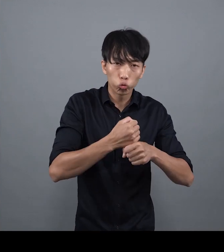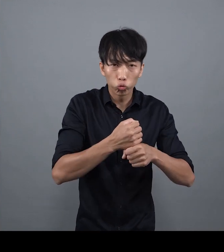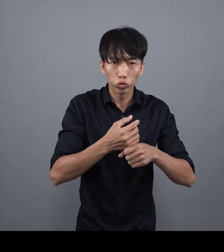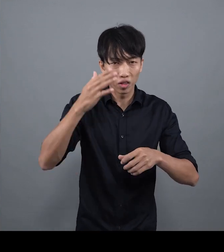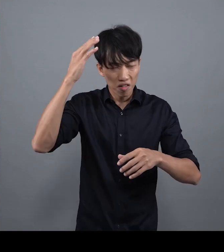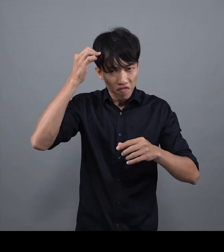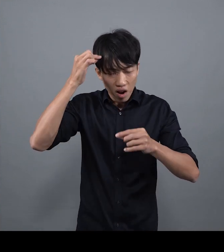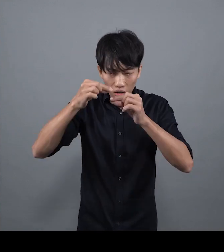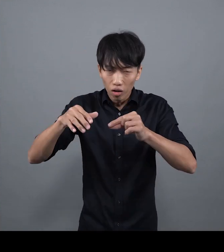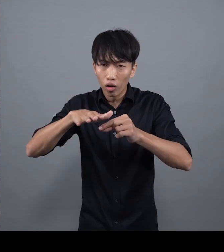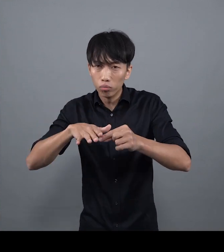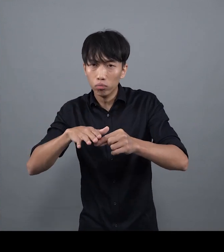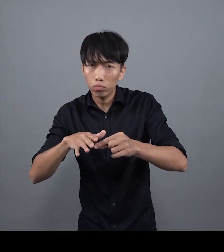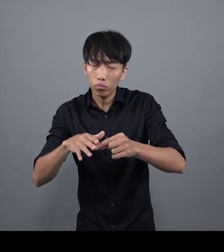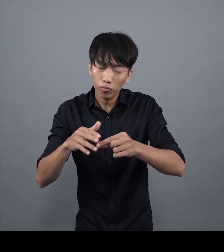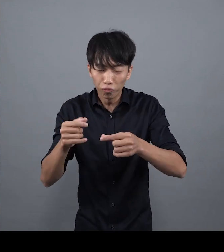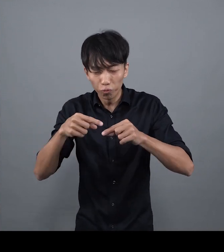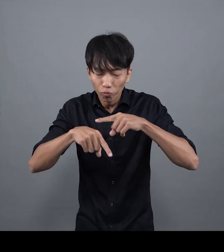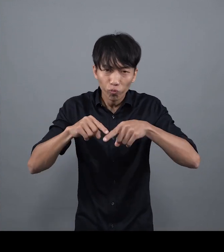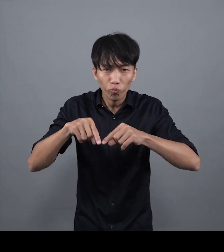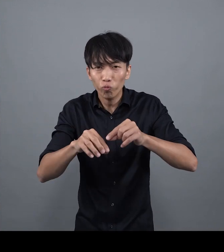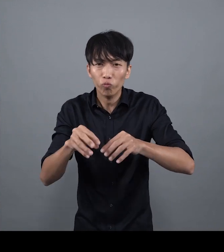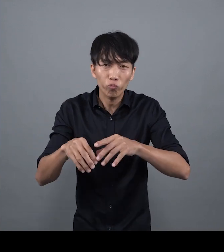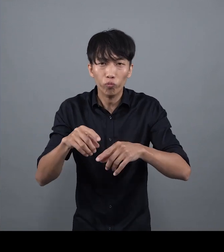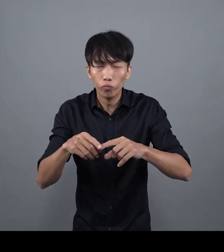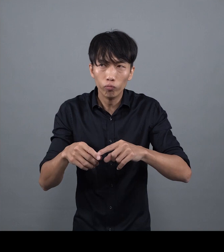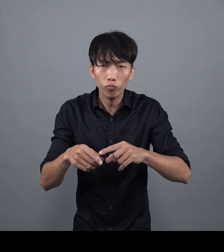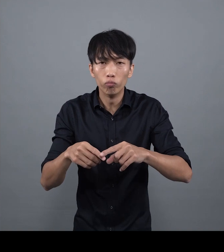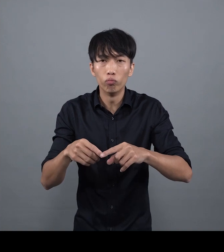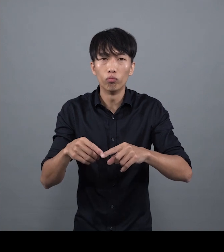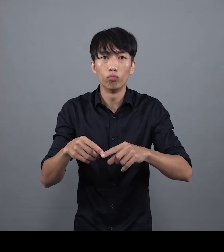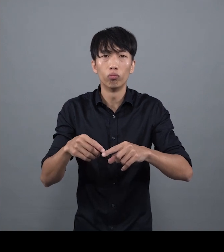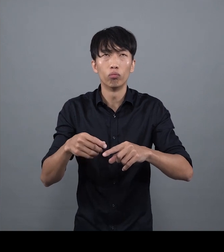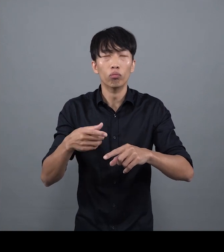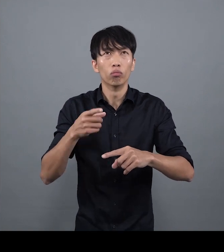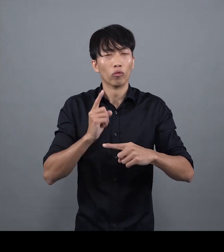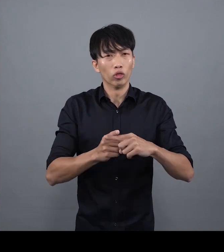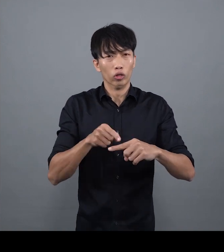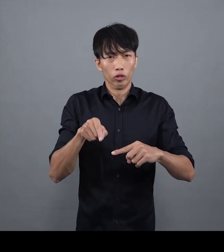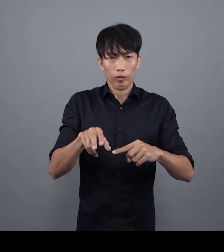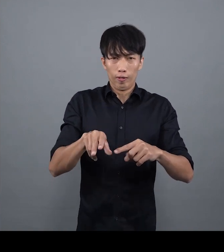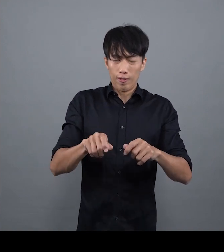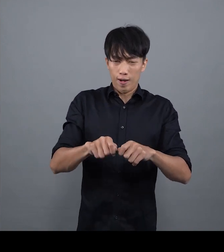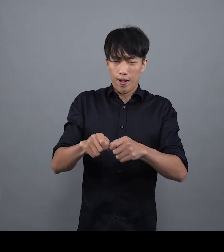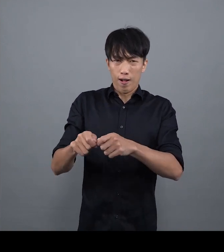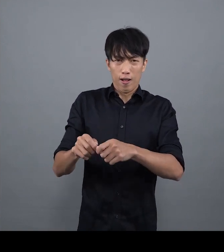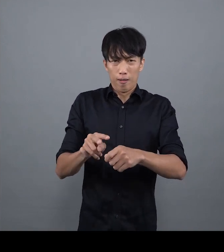I could feel the hairs while I was working As I was weaving the hairs in my hands I know it sounds cliché but tears just came out